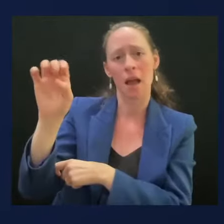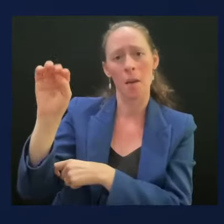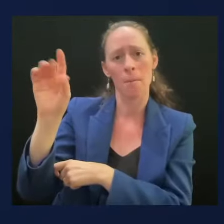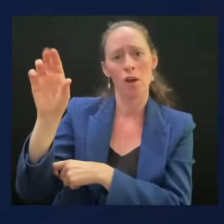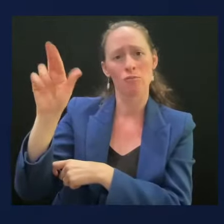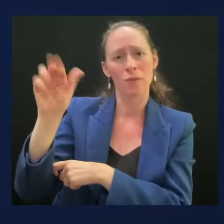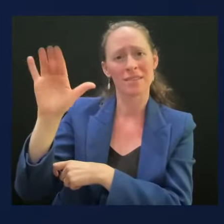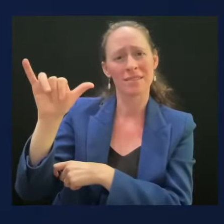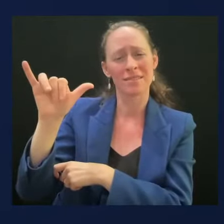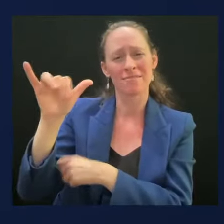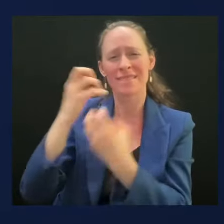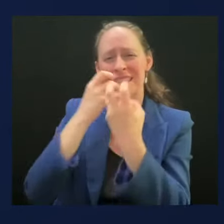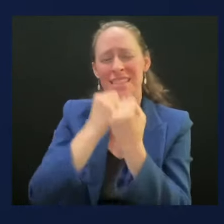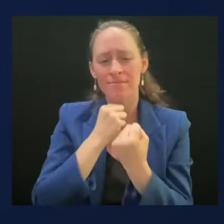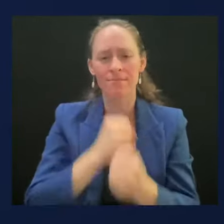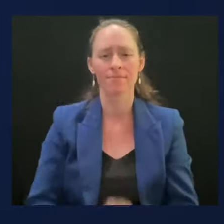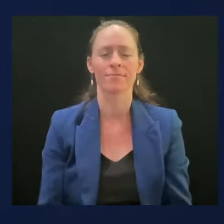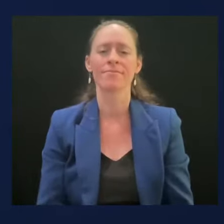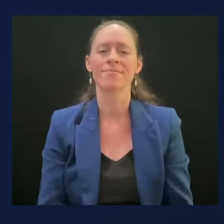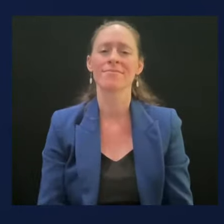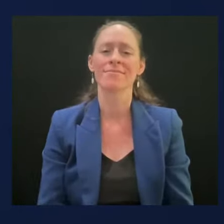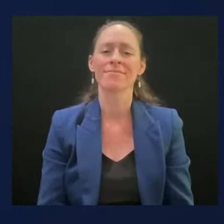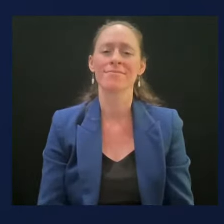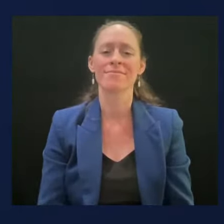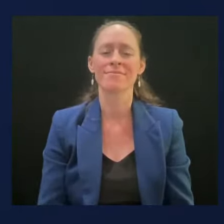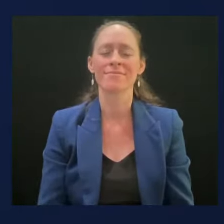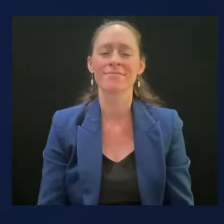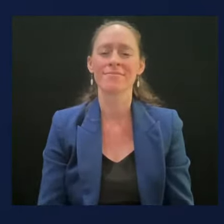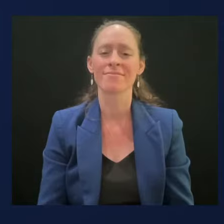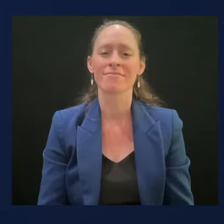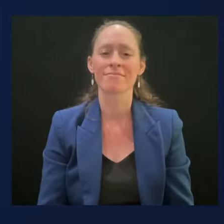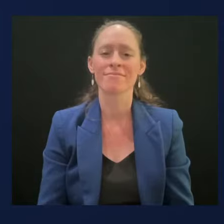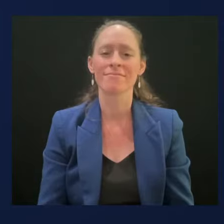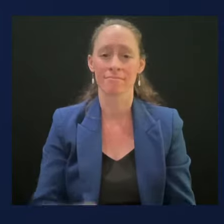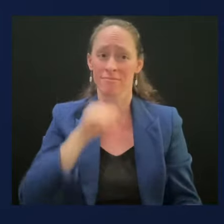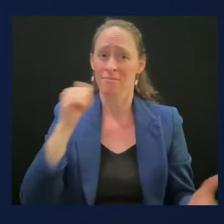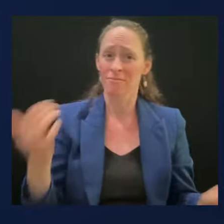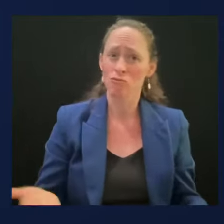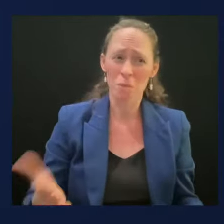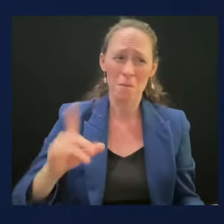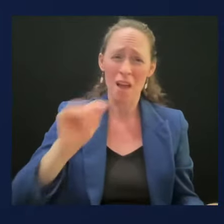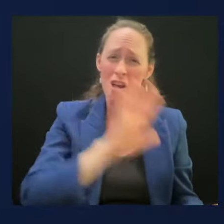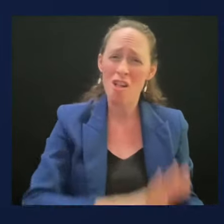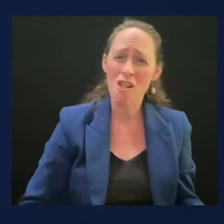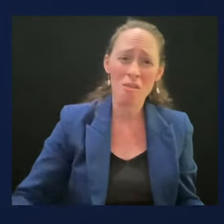who sacrificed everything to keep democracy safe and secure during the last two decades,